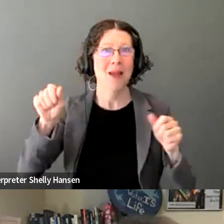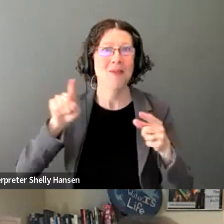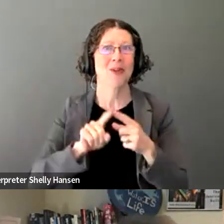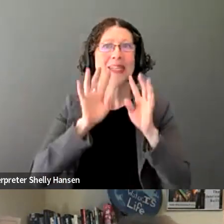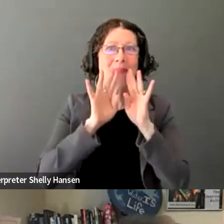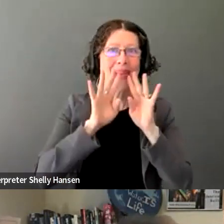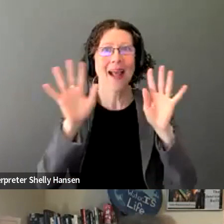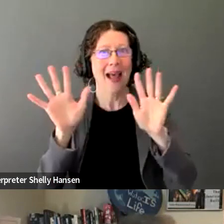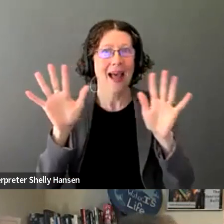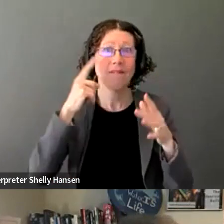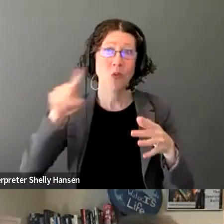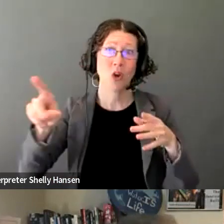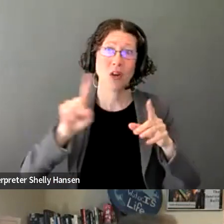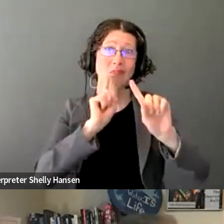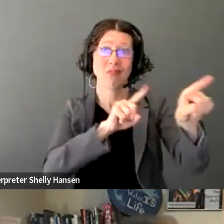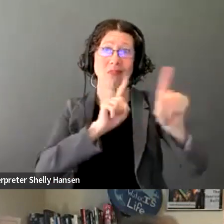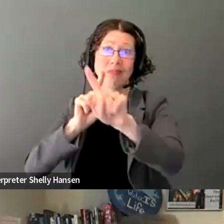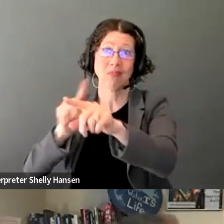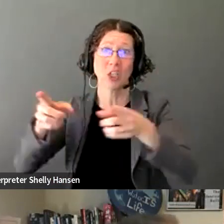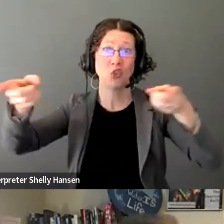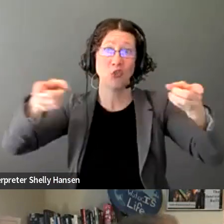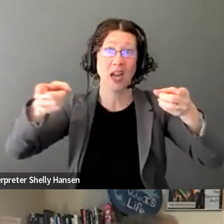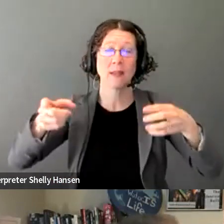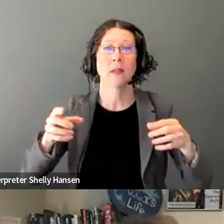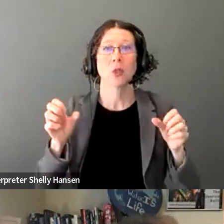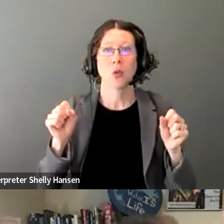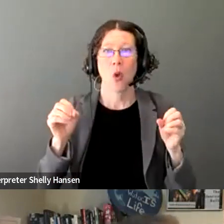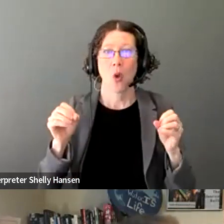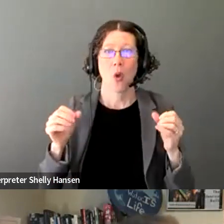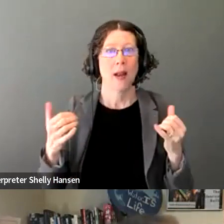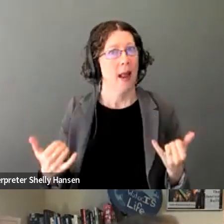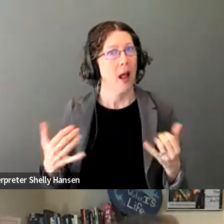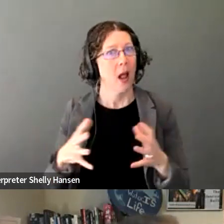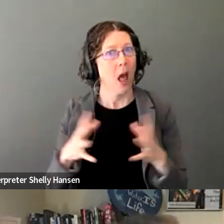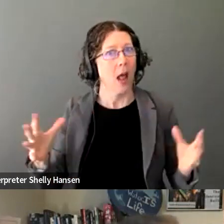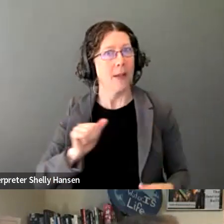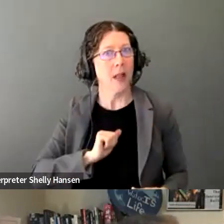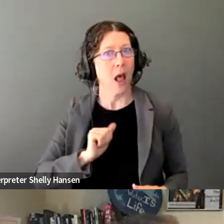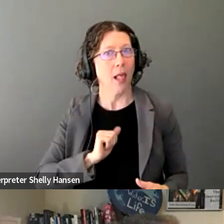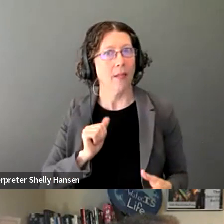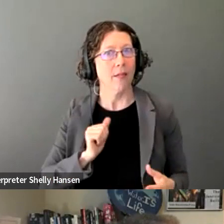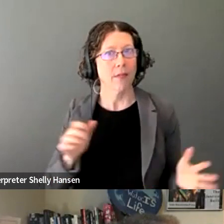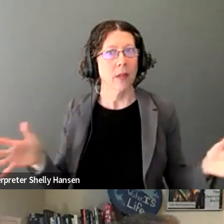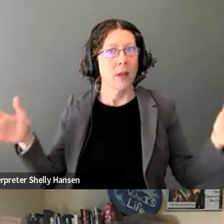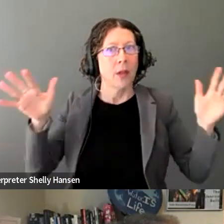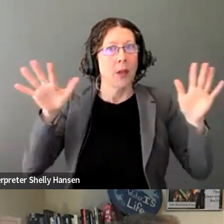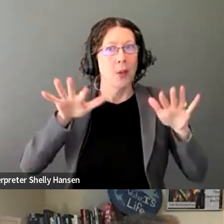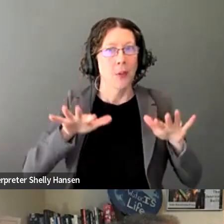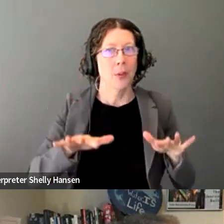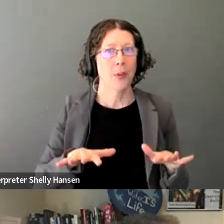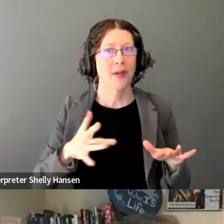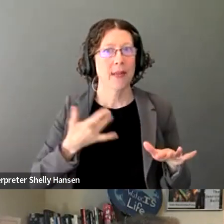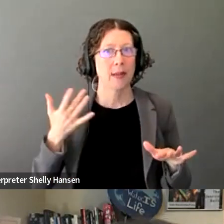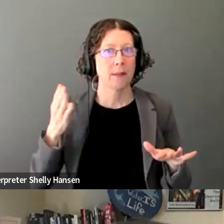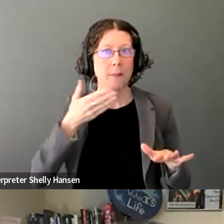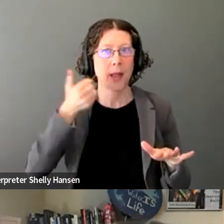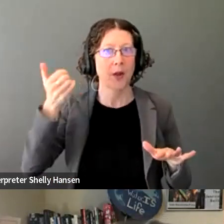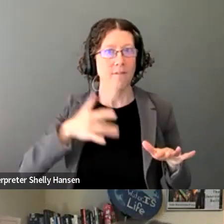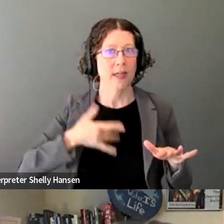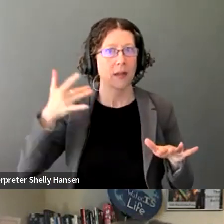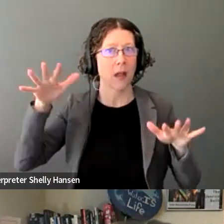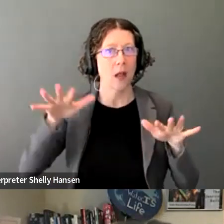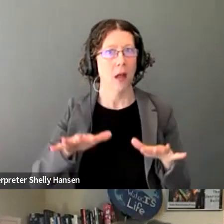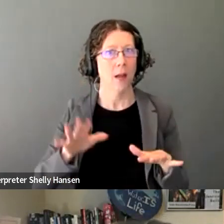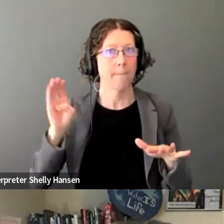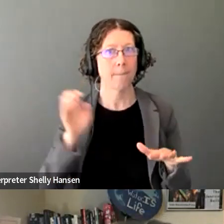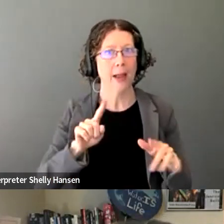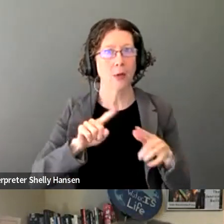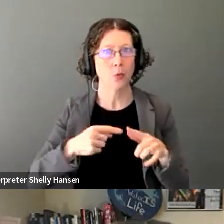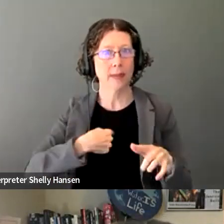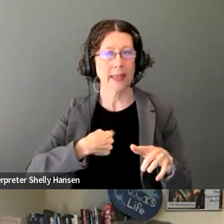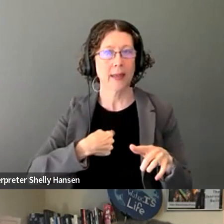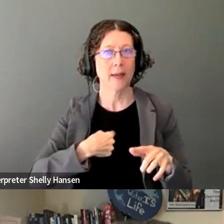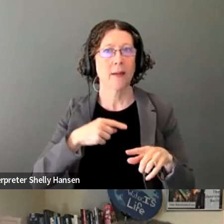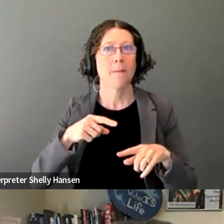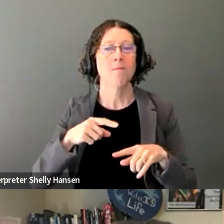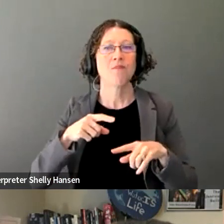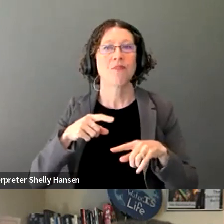I am getting a lot of myself back and answering that question would be my art, practice is